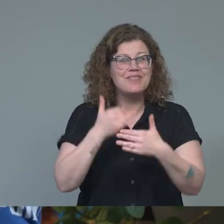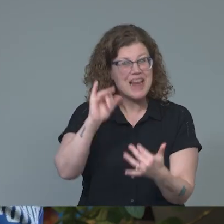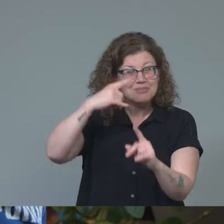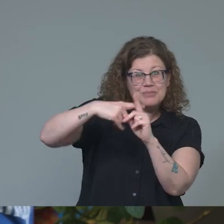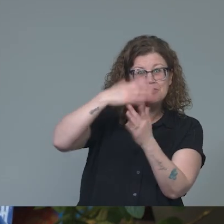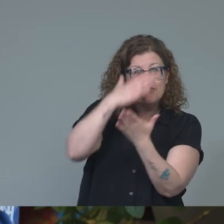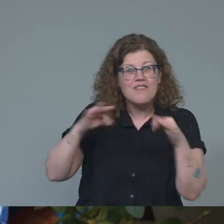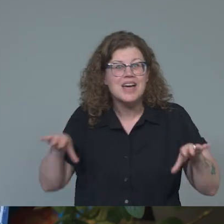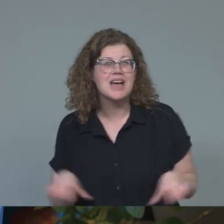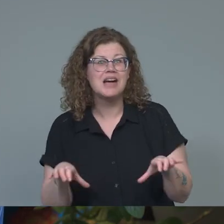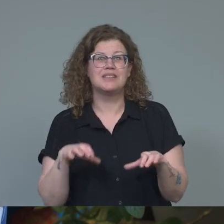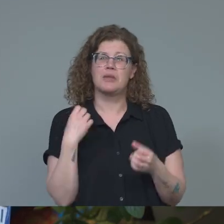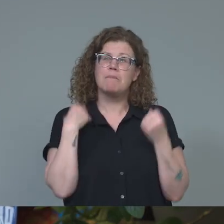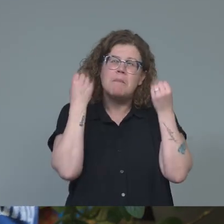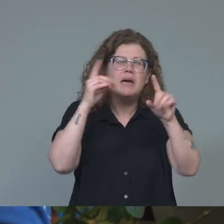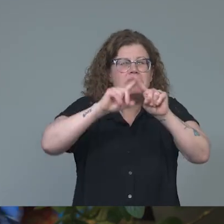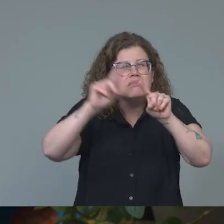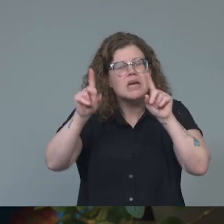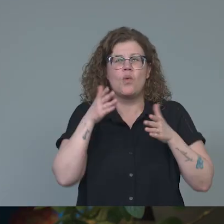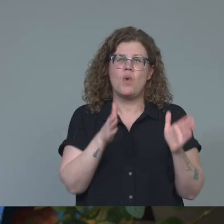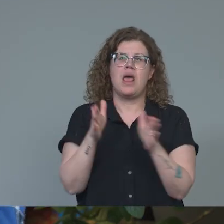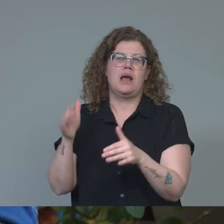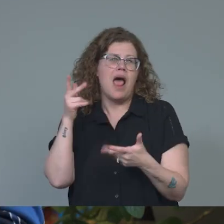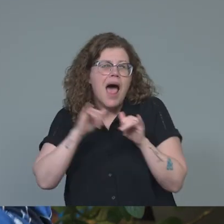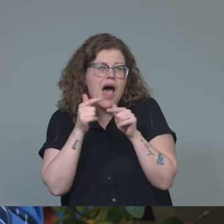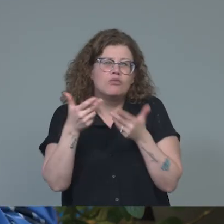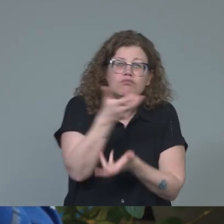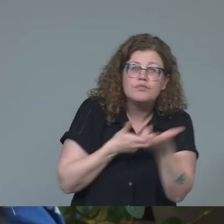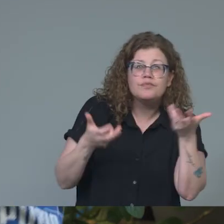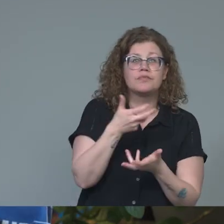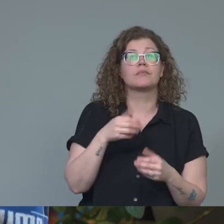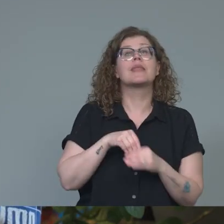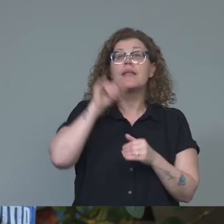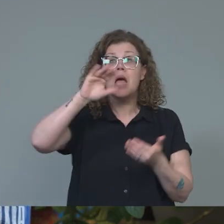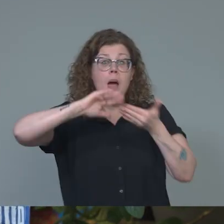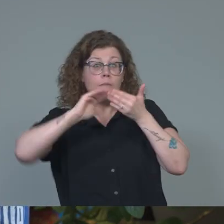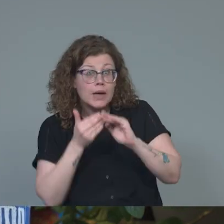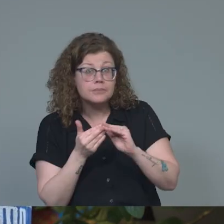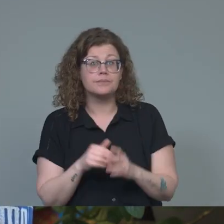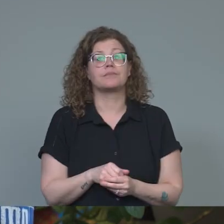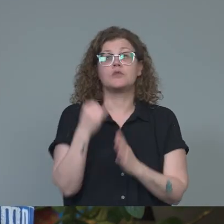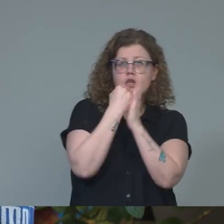the know how or the skill set to achieve that but you need some direction sometimes enlightenment